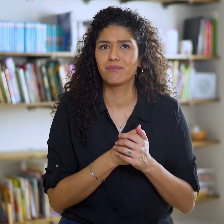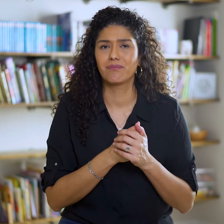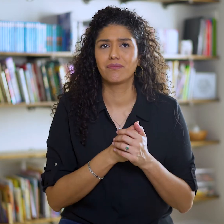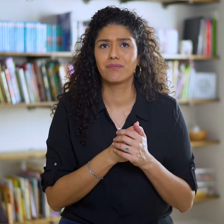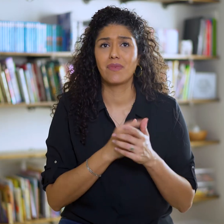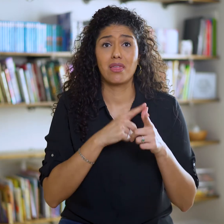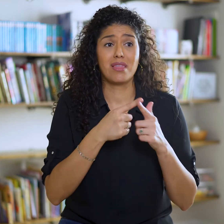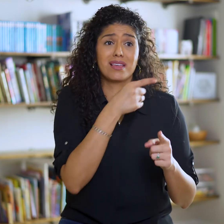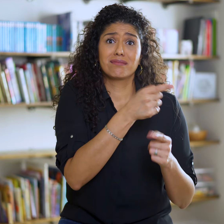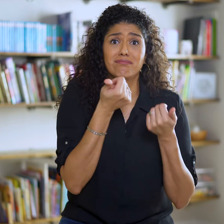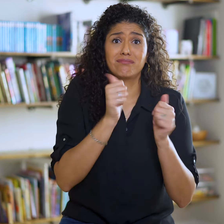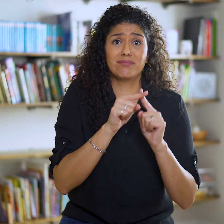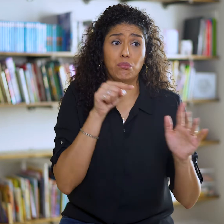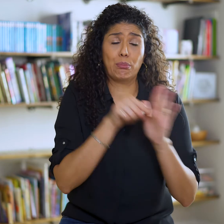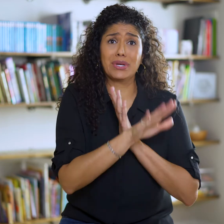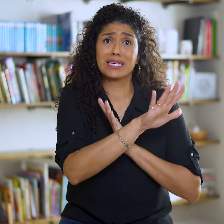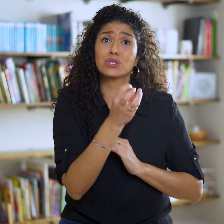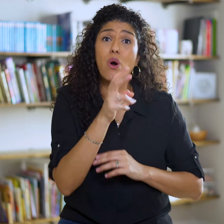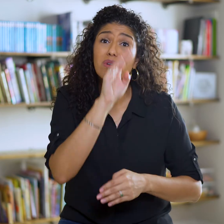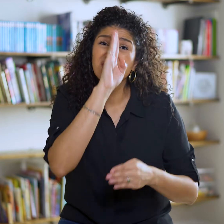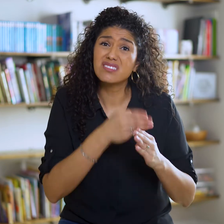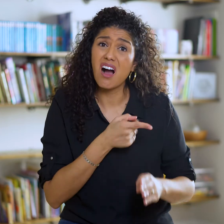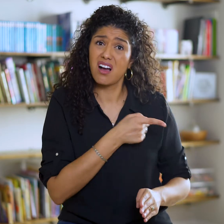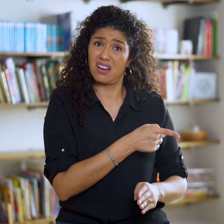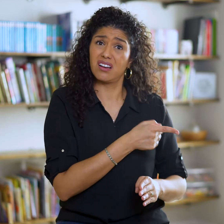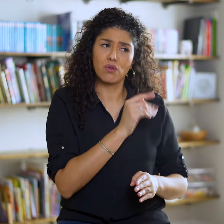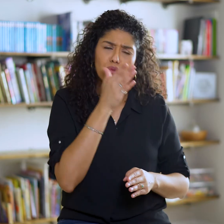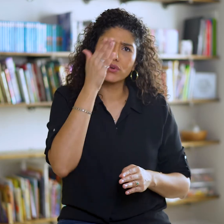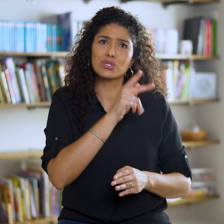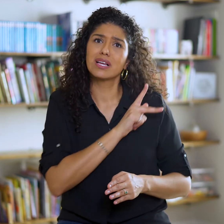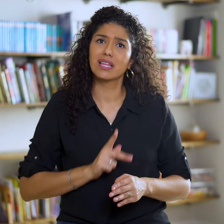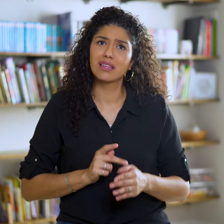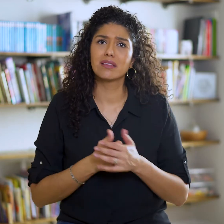Then Saul attempts to murder his own son, the heir apparent.